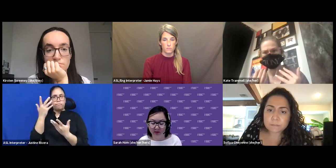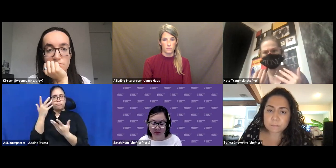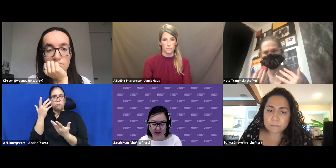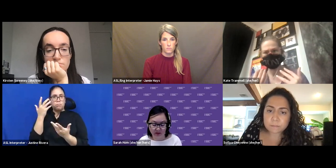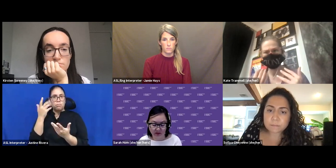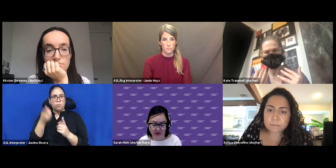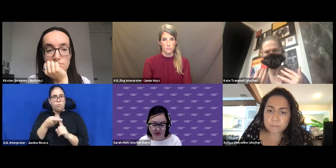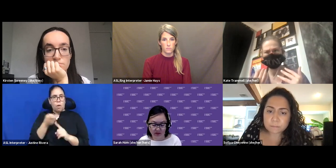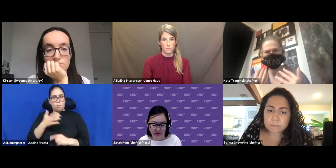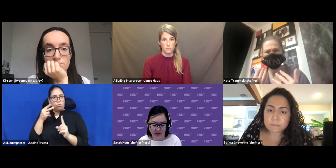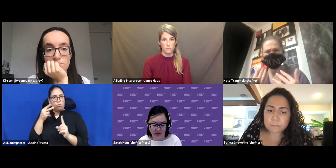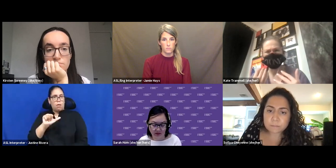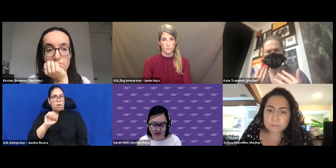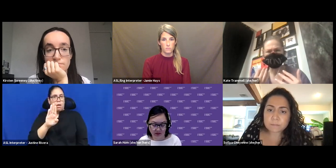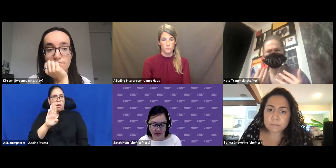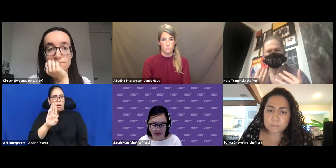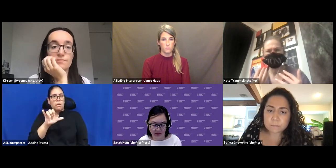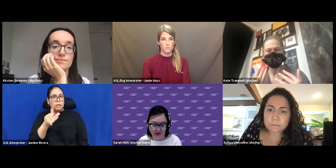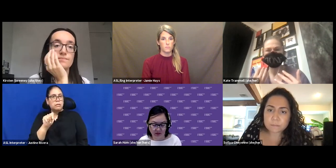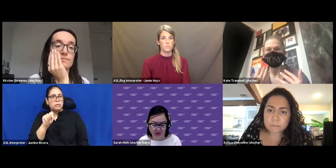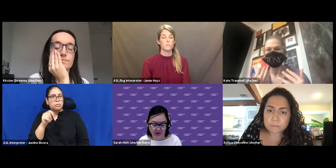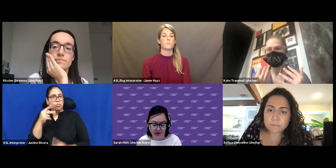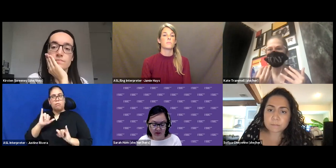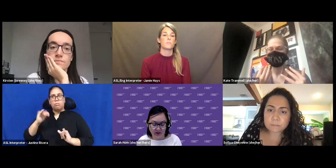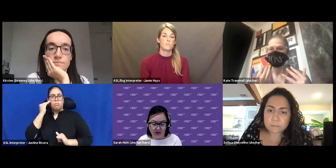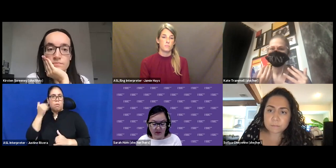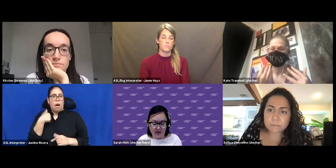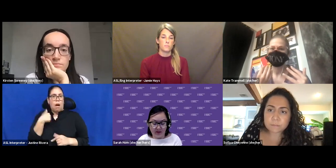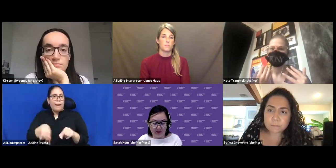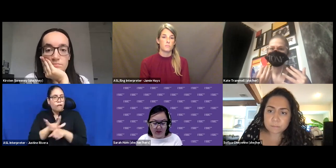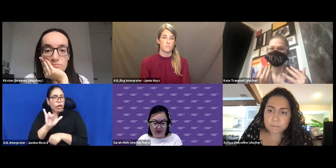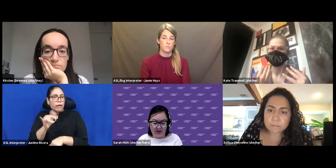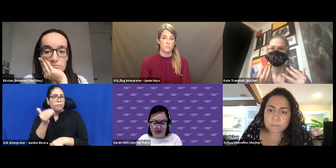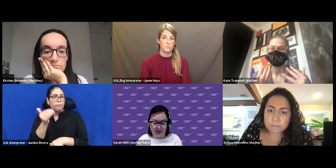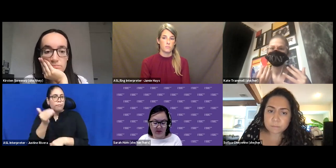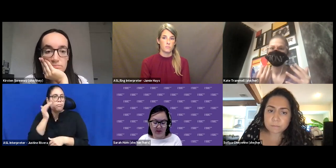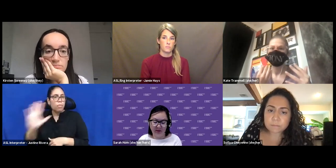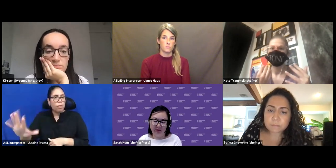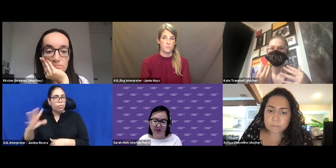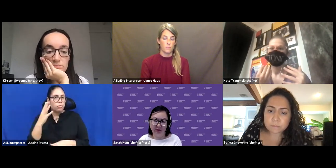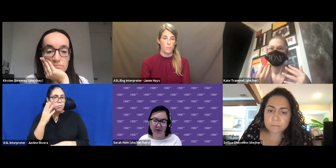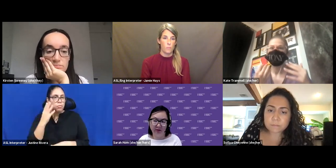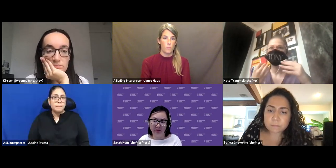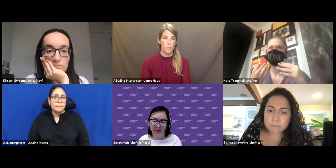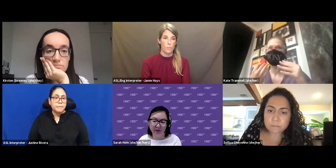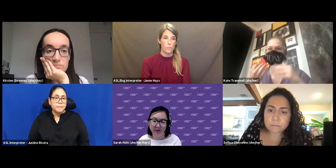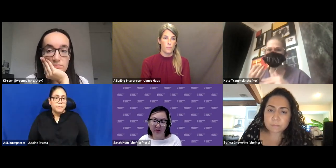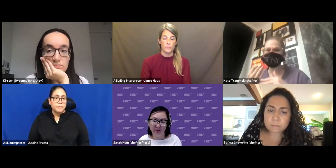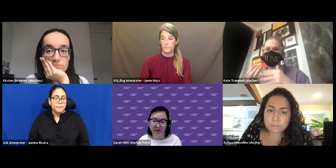perspective. And it's not until we figure out, like, this person